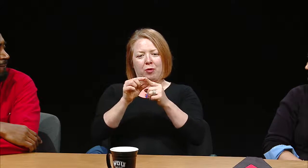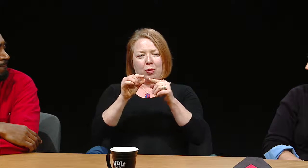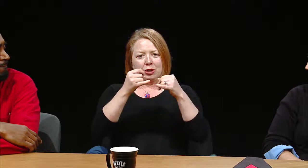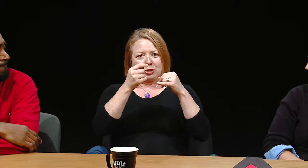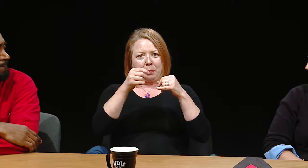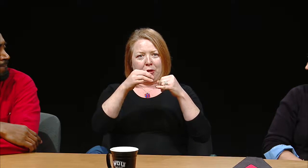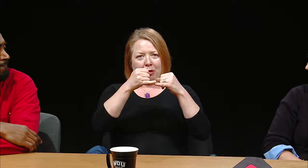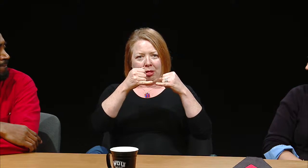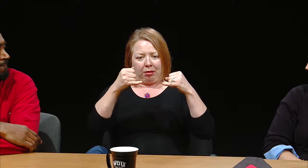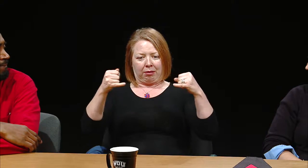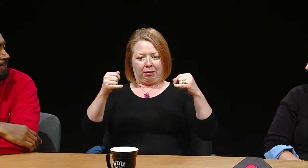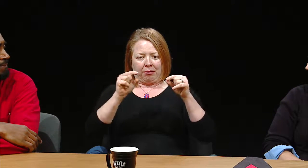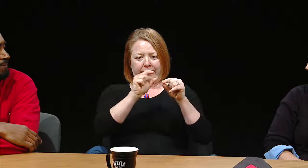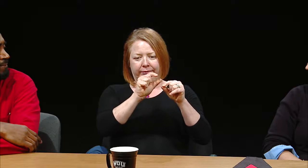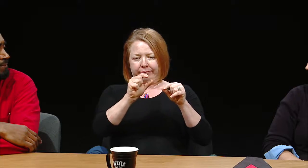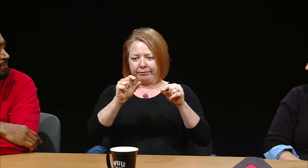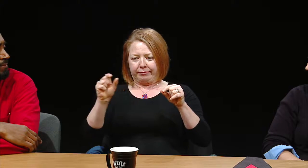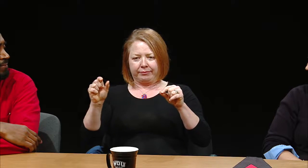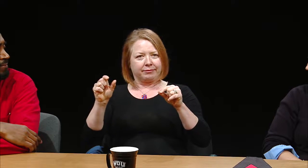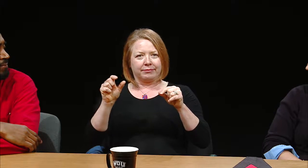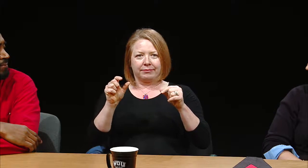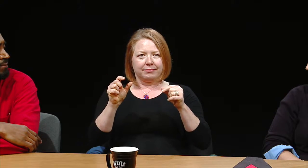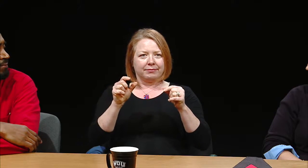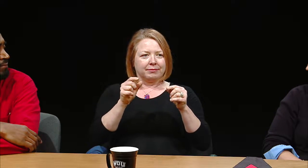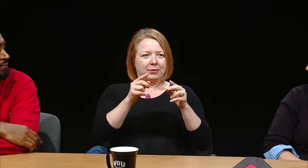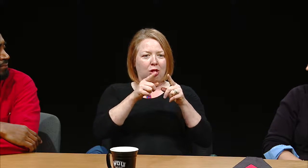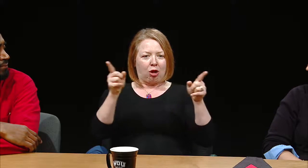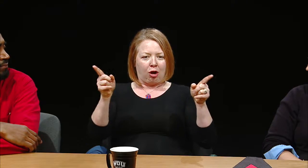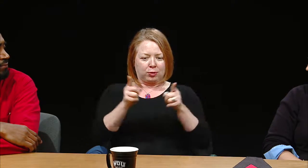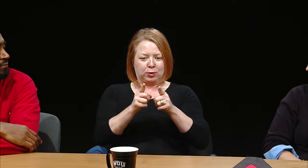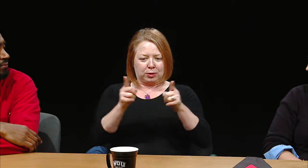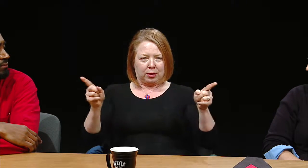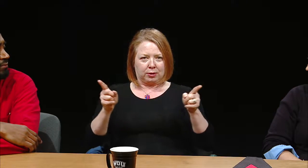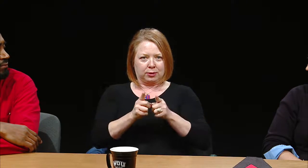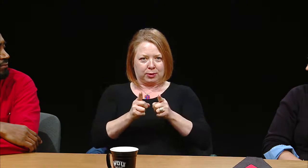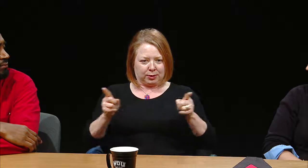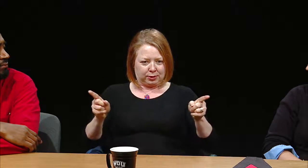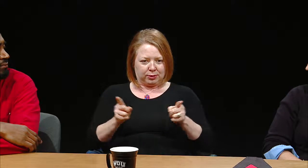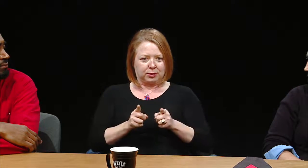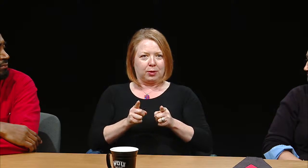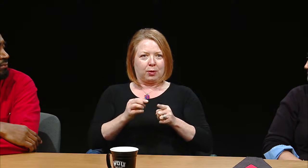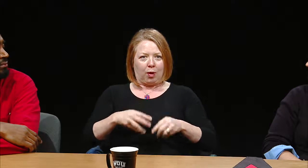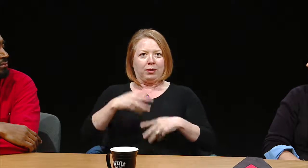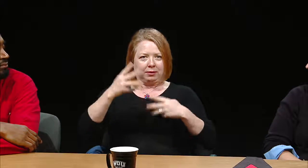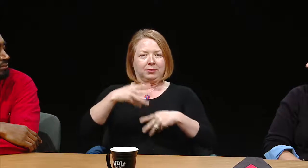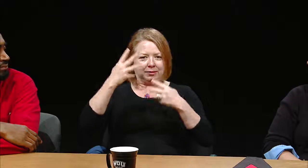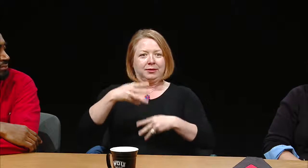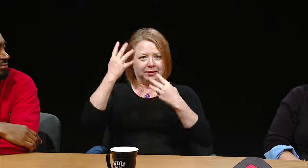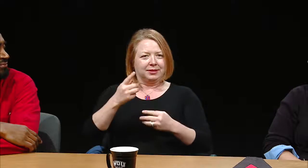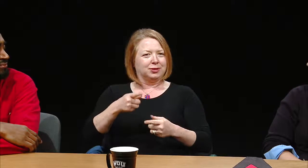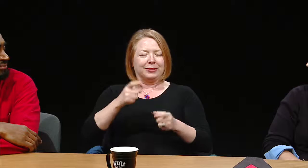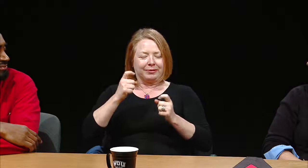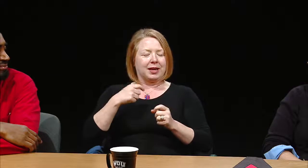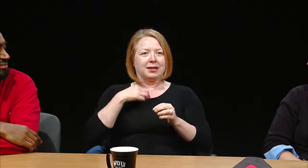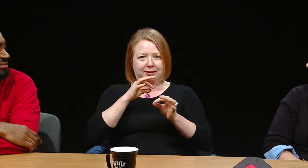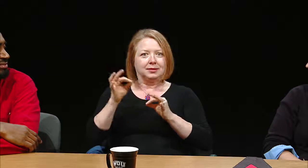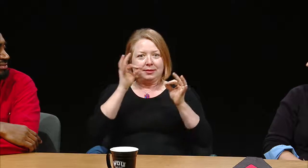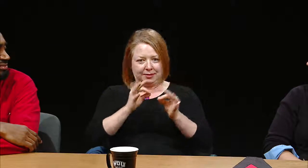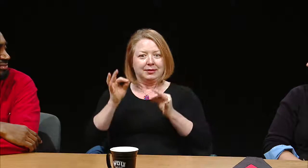So because most of my videos are in sign, anybody who doesn't understand sign language can't have access to that.